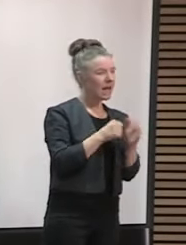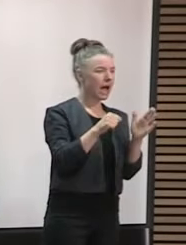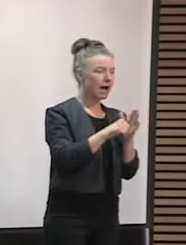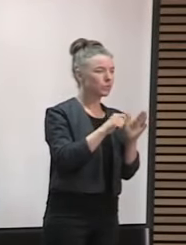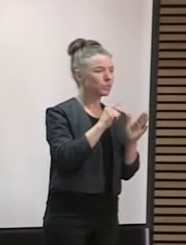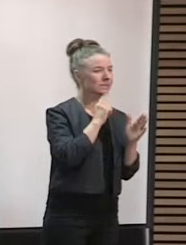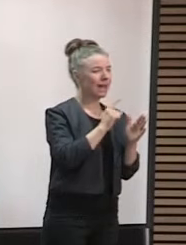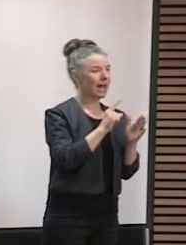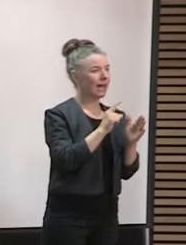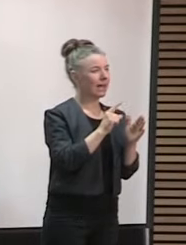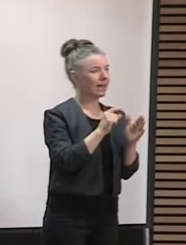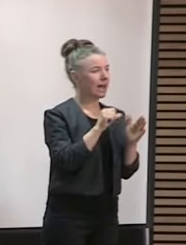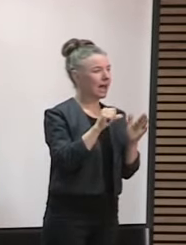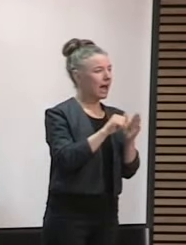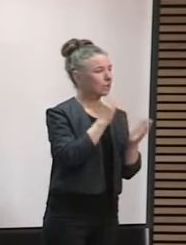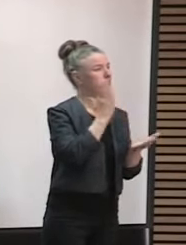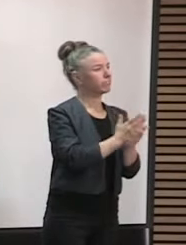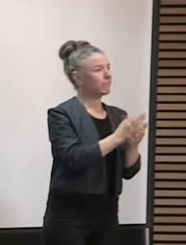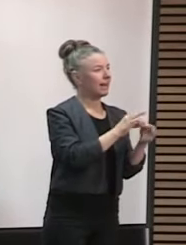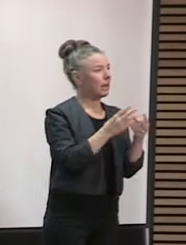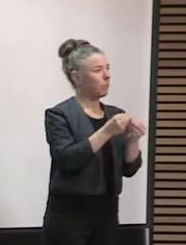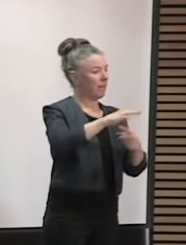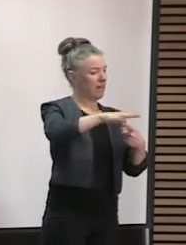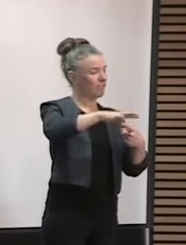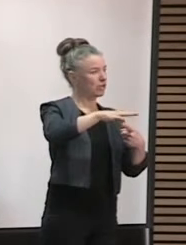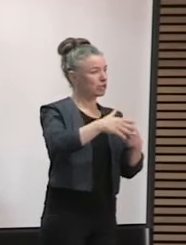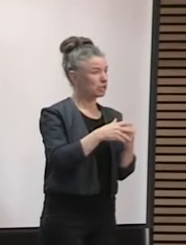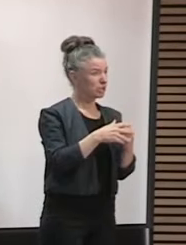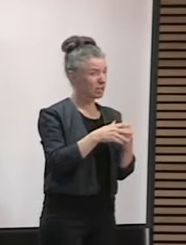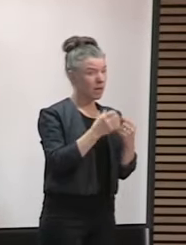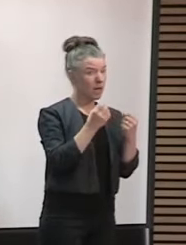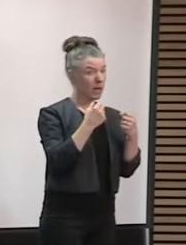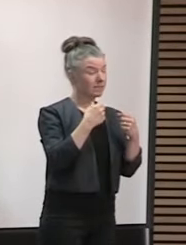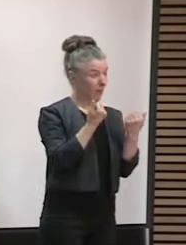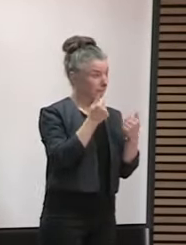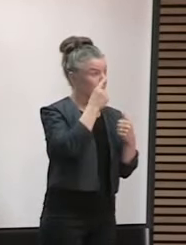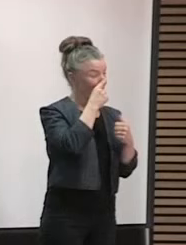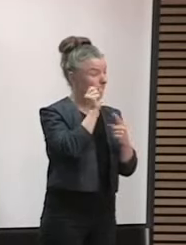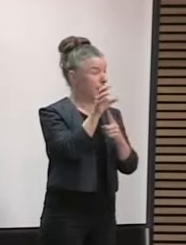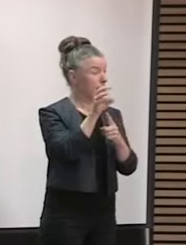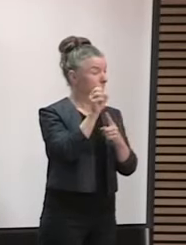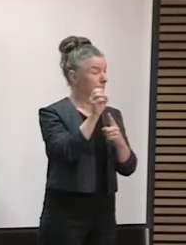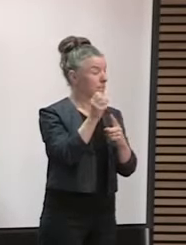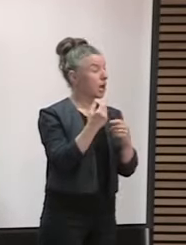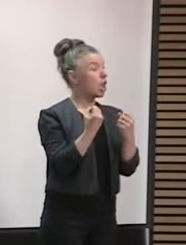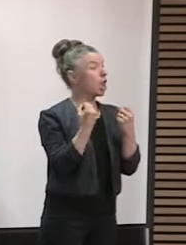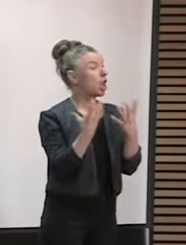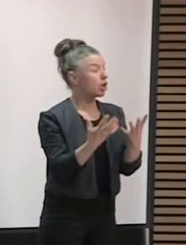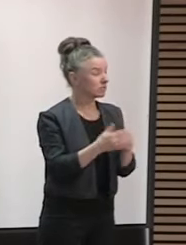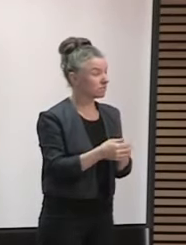work colleagues, including serological testing of work colleagues to see if he could have got the infection from one of them, there were no